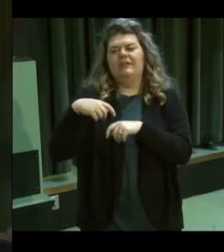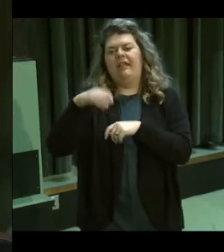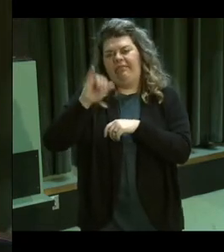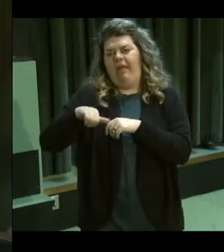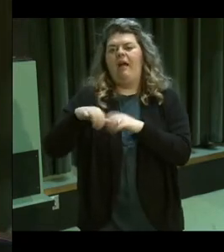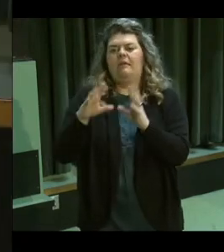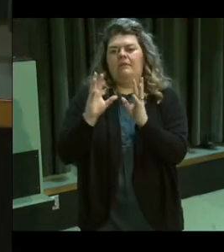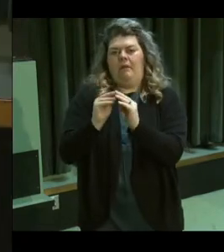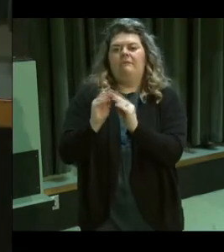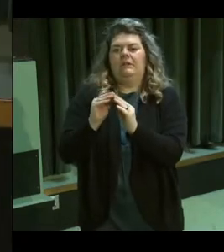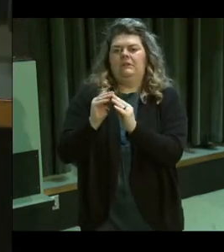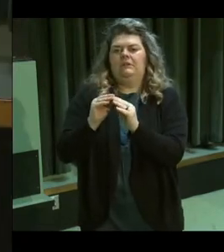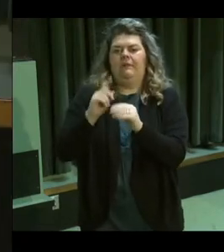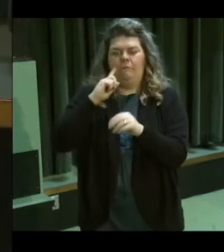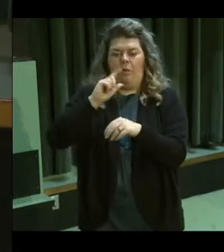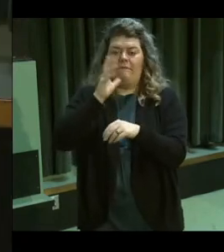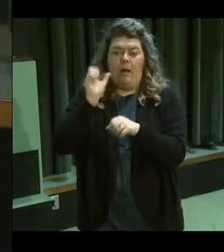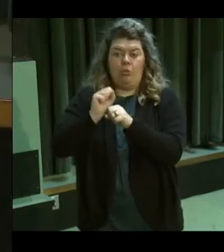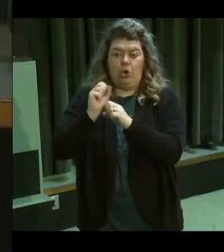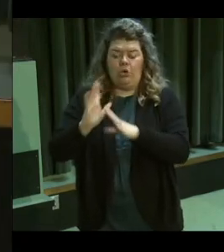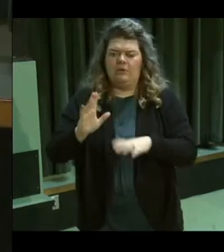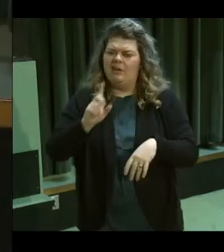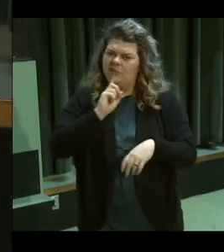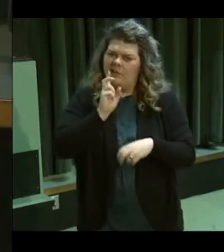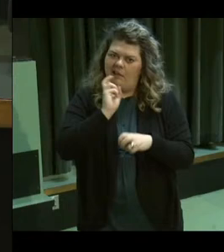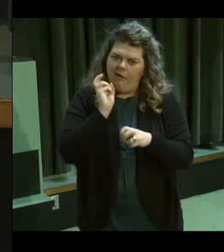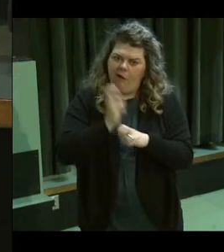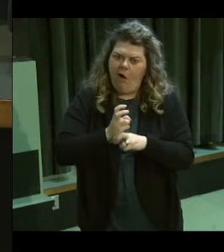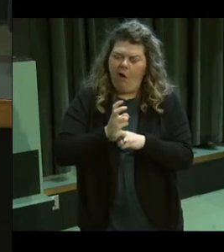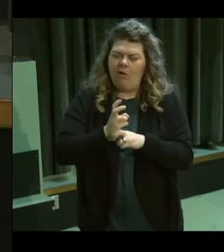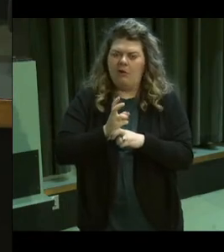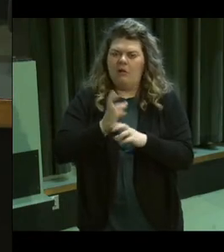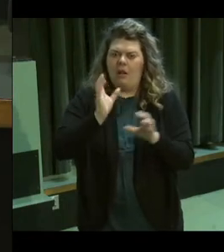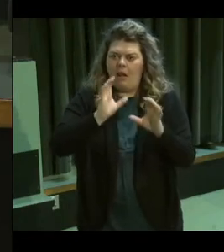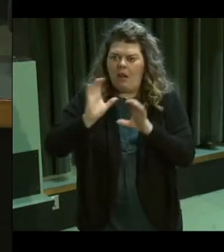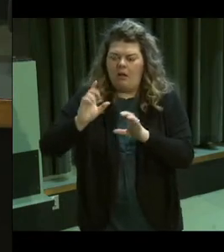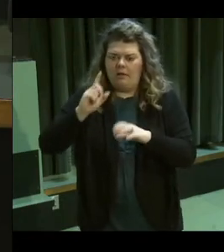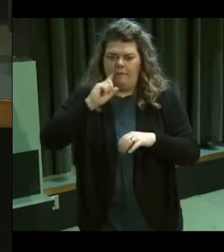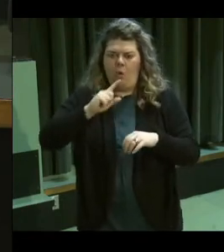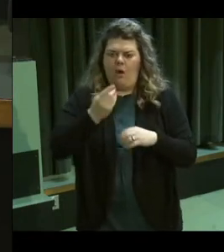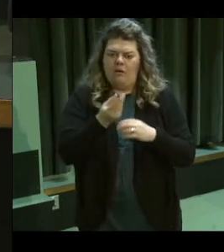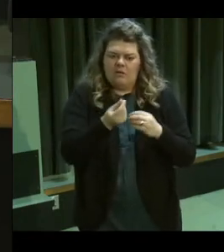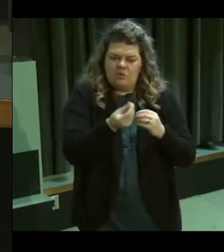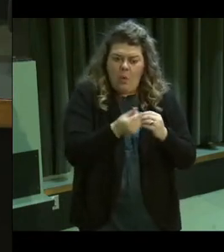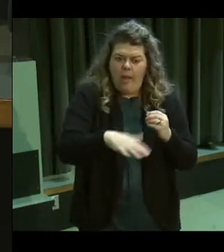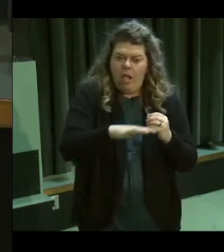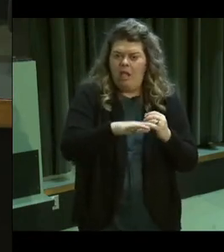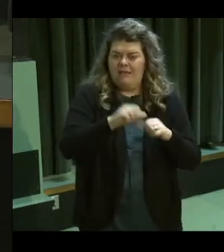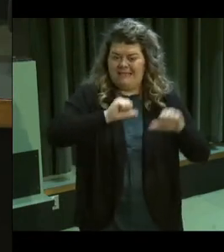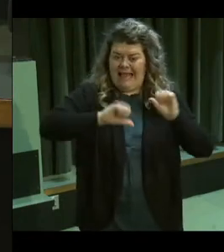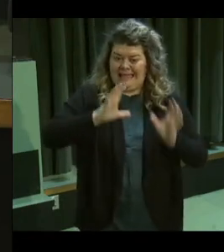farmer conference, and it was